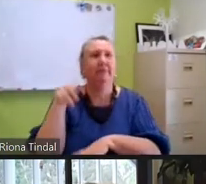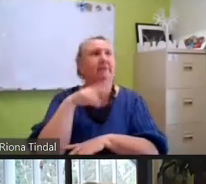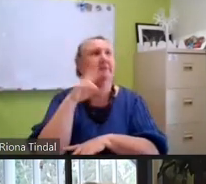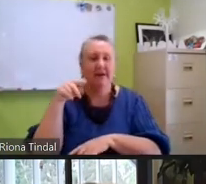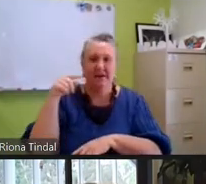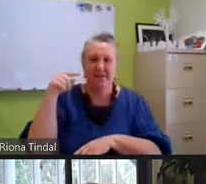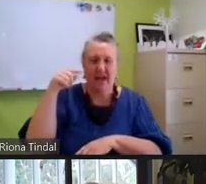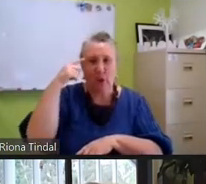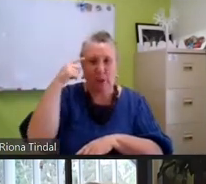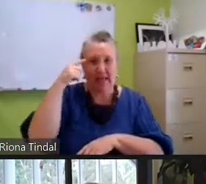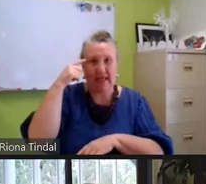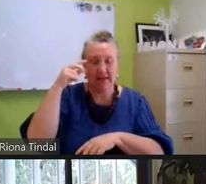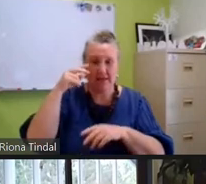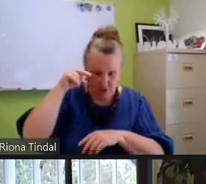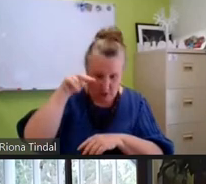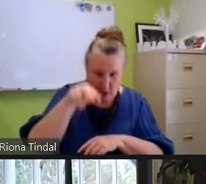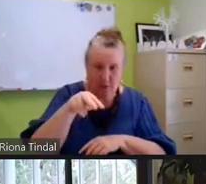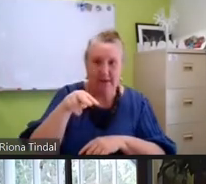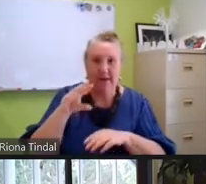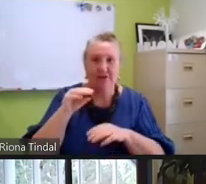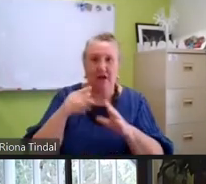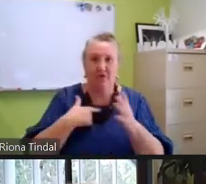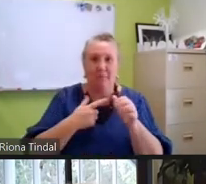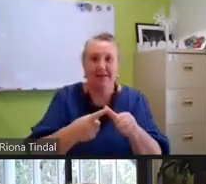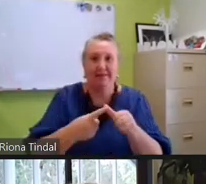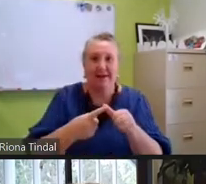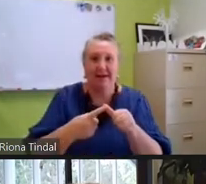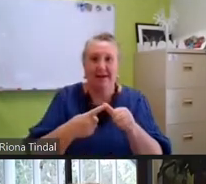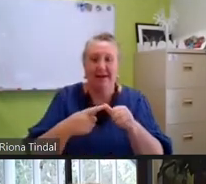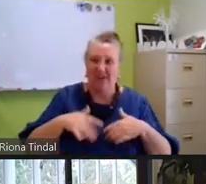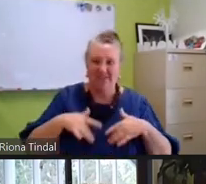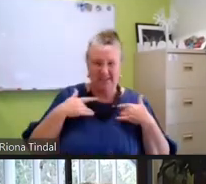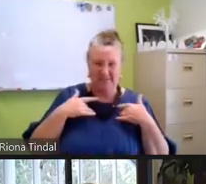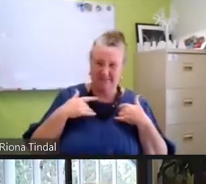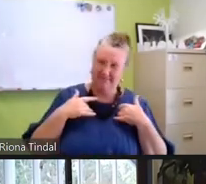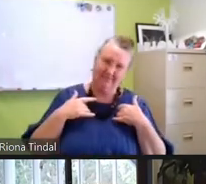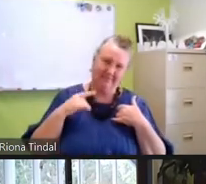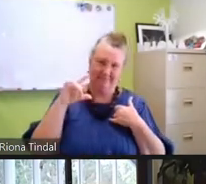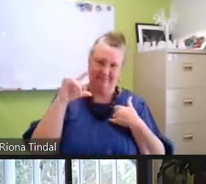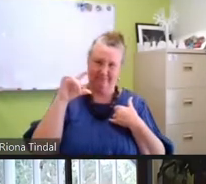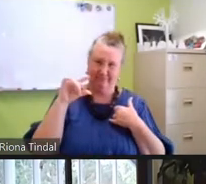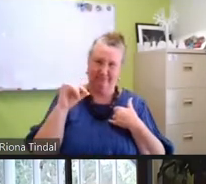but people are talking around, and you won't have access. They need to then look at the answer you